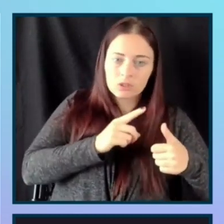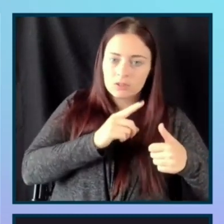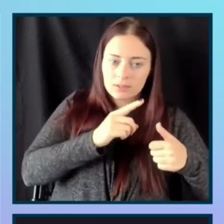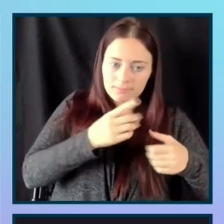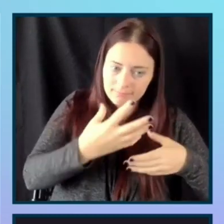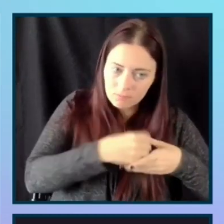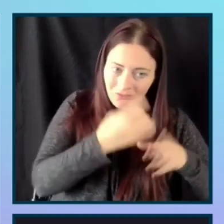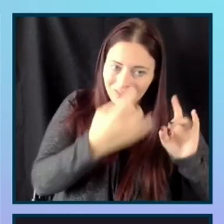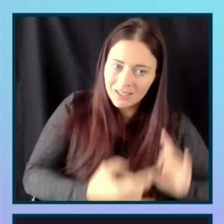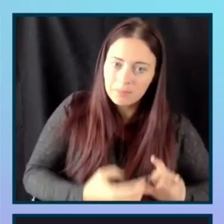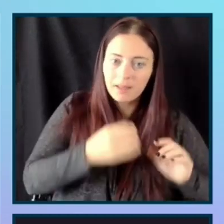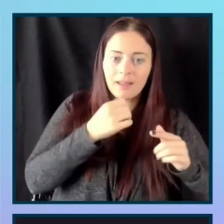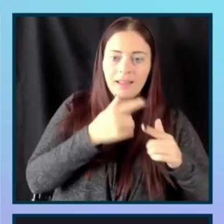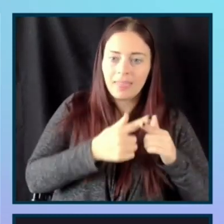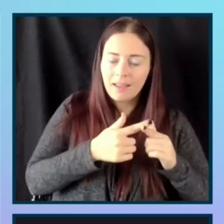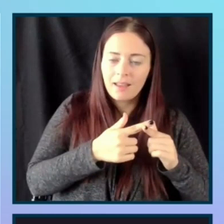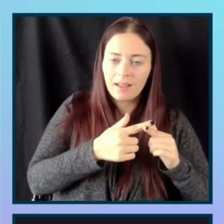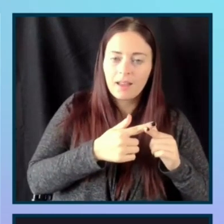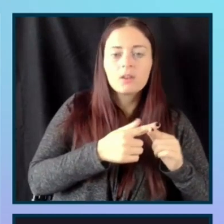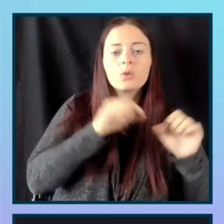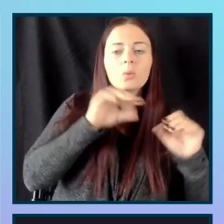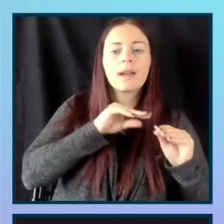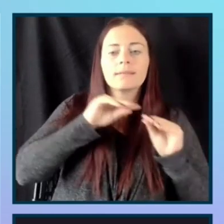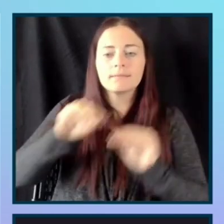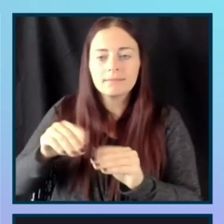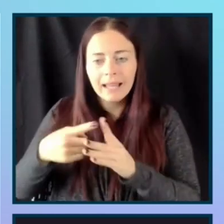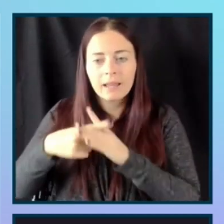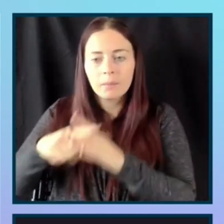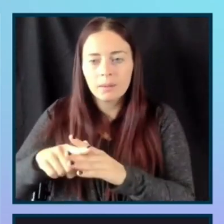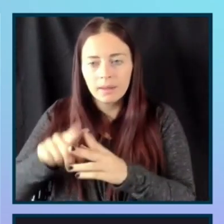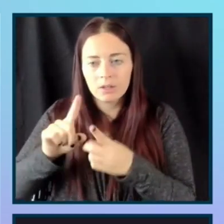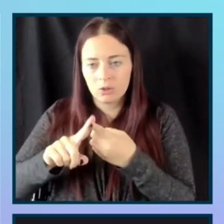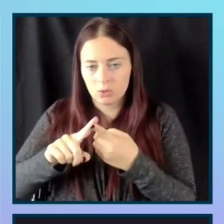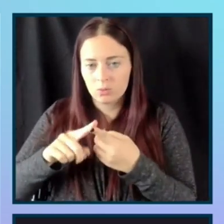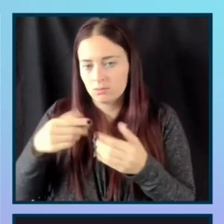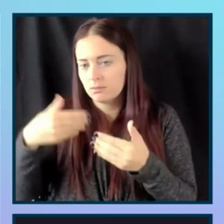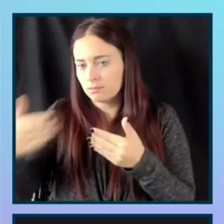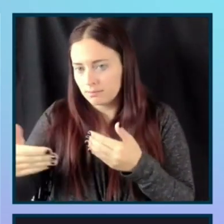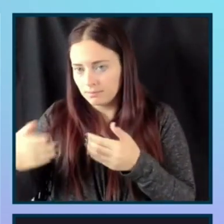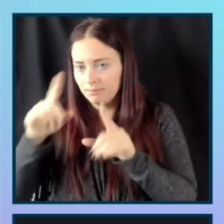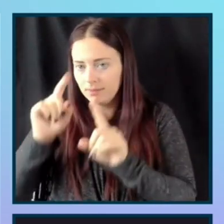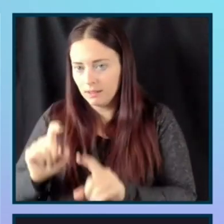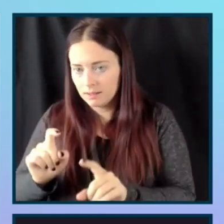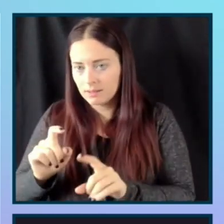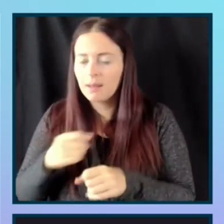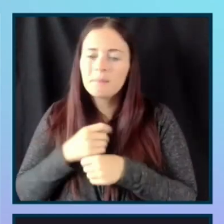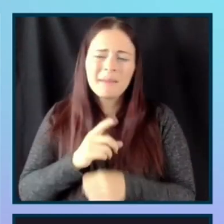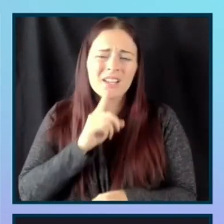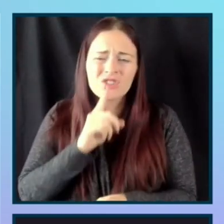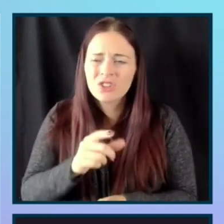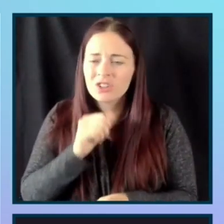any other piece of live content. Make sure that you are not hijacking tab ordering,